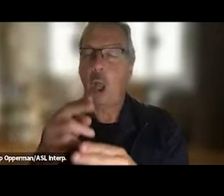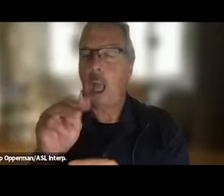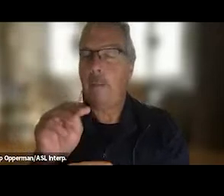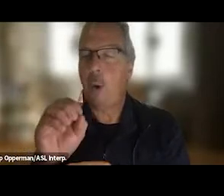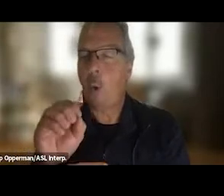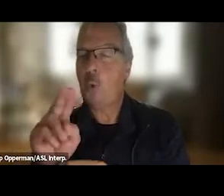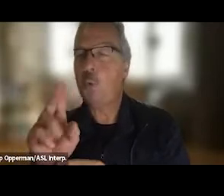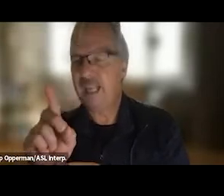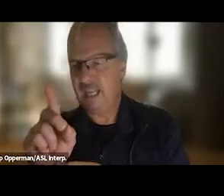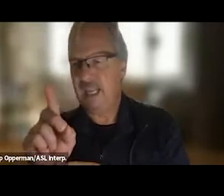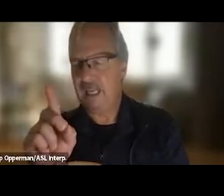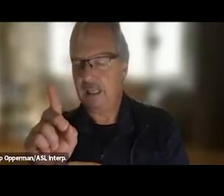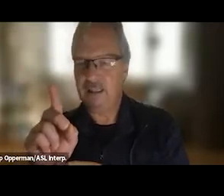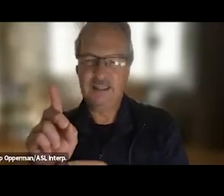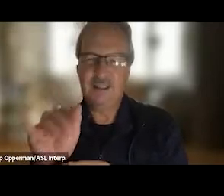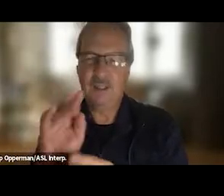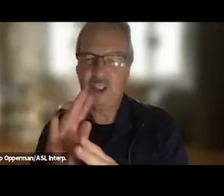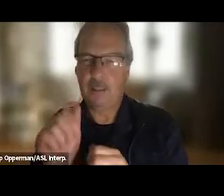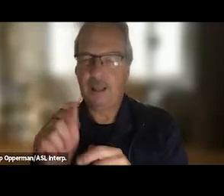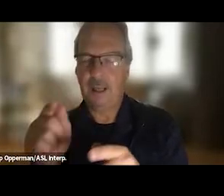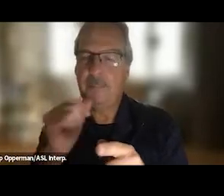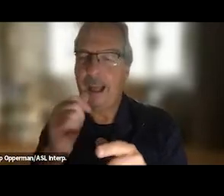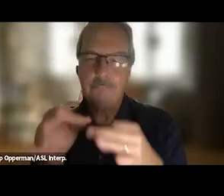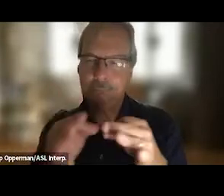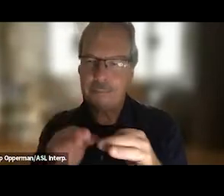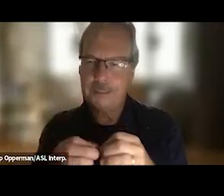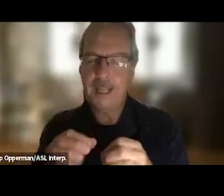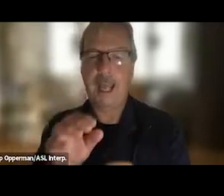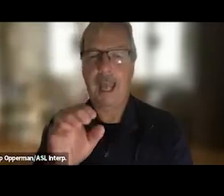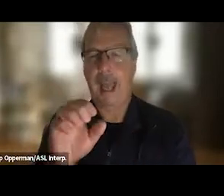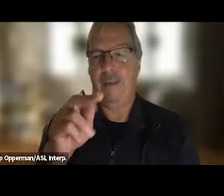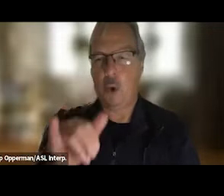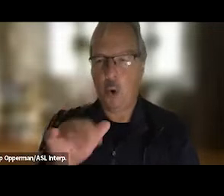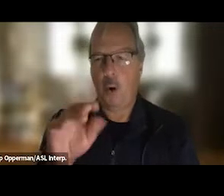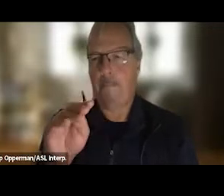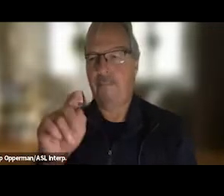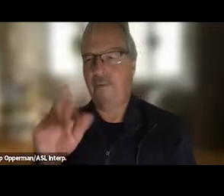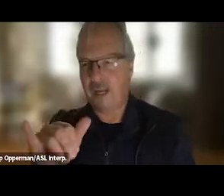And I won't go into this. You heard about methadone, buprenorphine and extended release naltrexone or Vivitrol